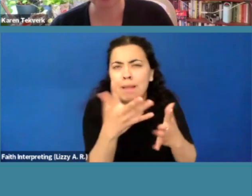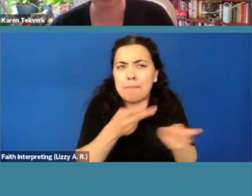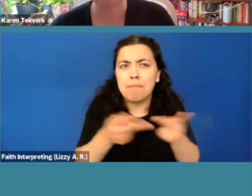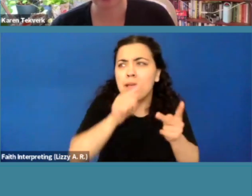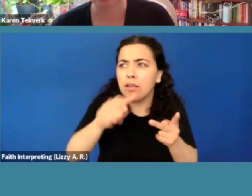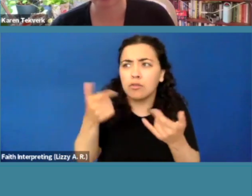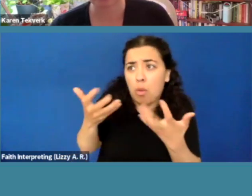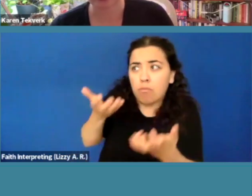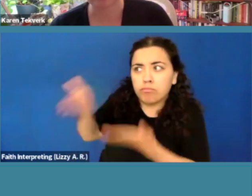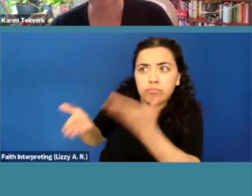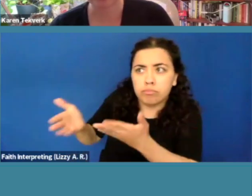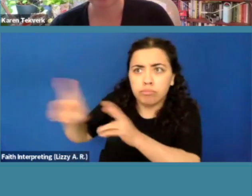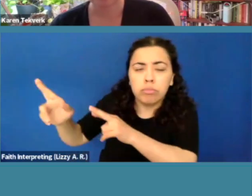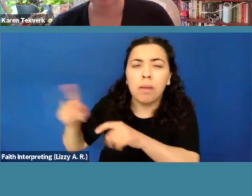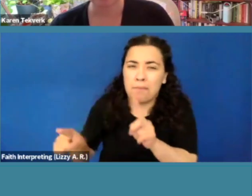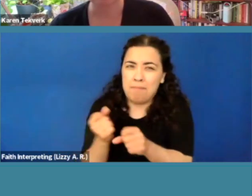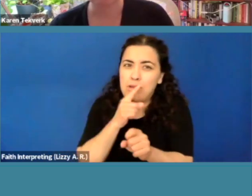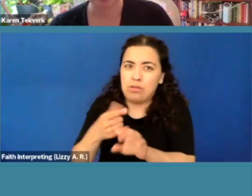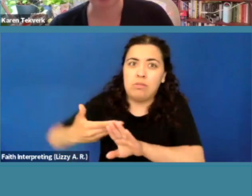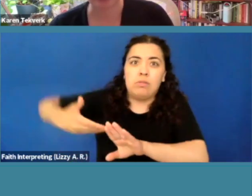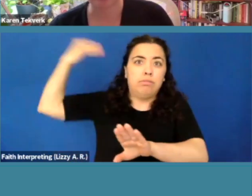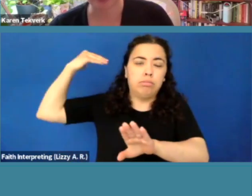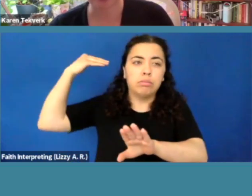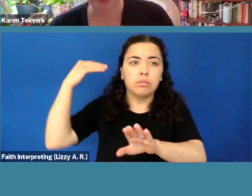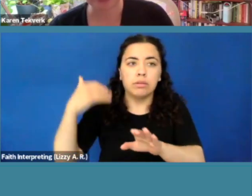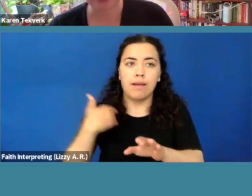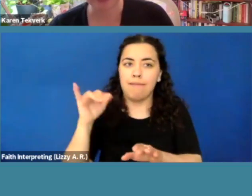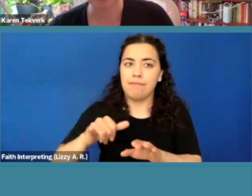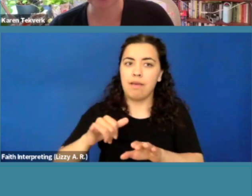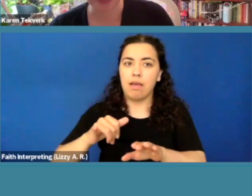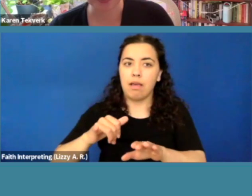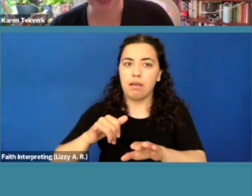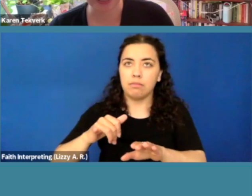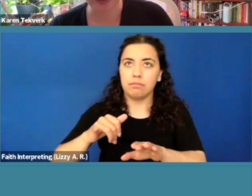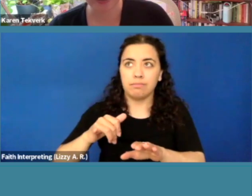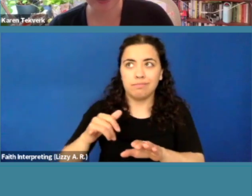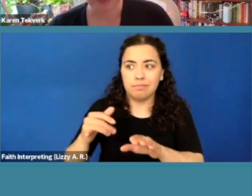but you want to make sure that you have that notice as early as you can.